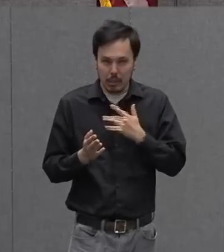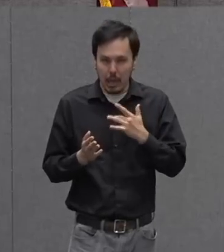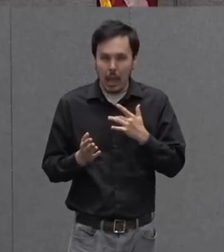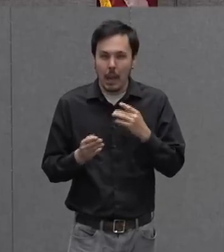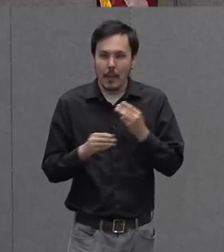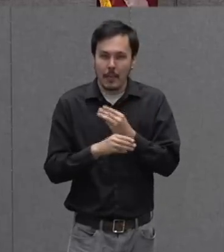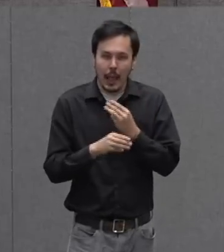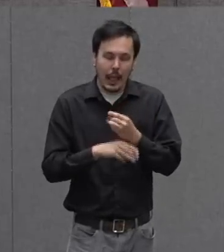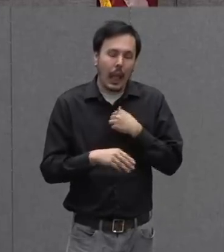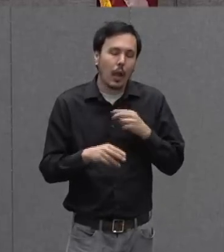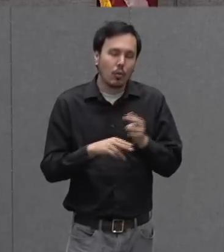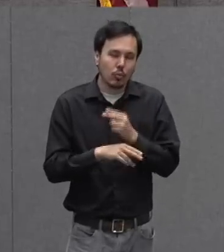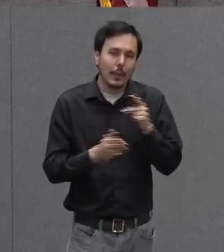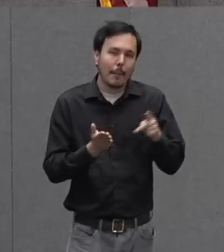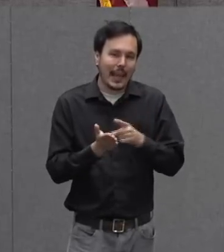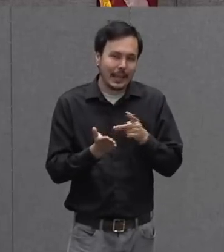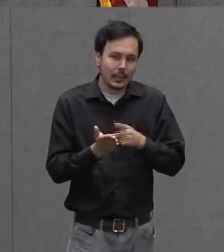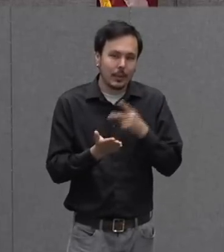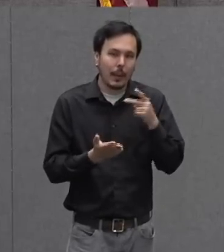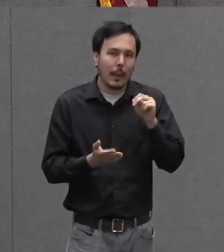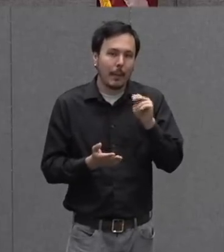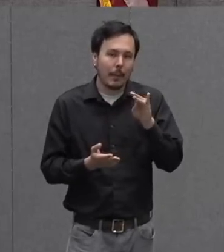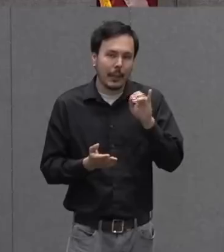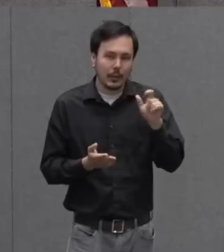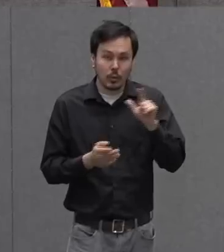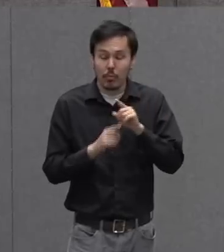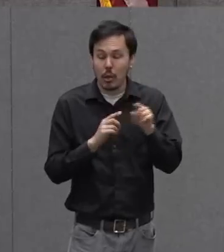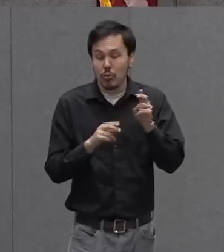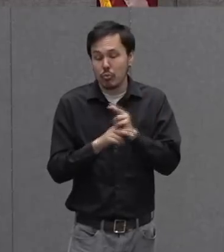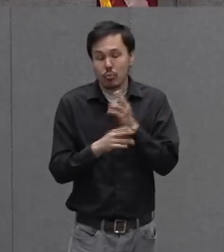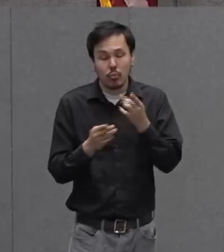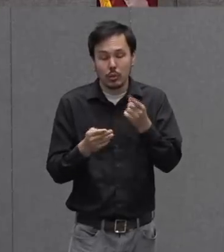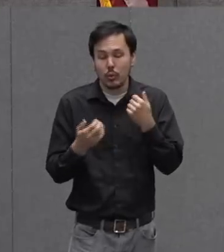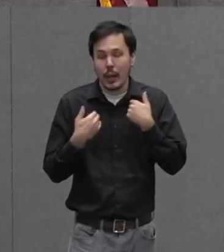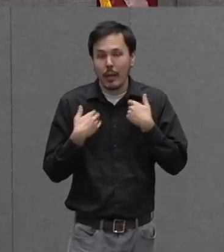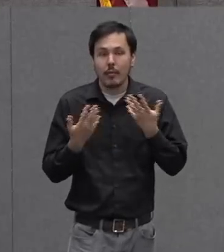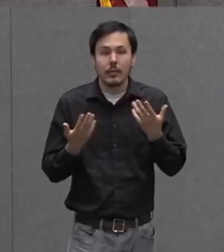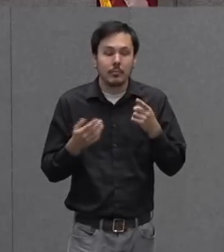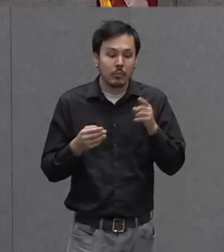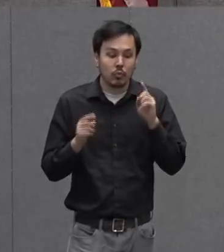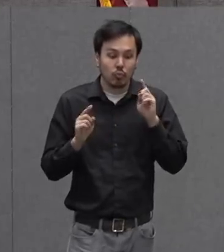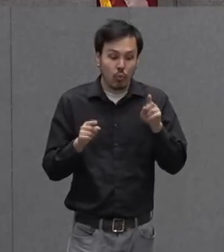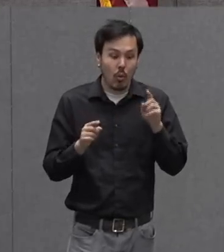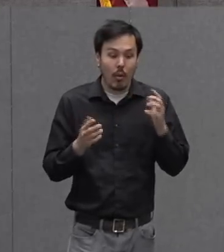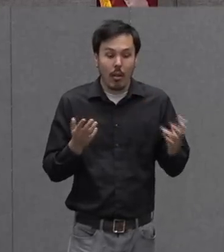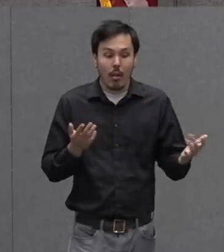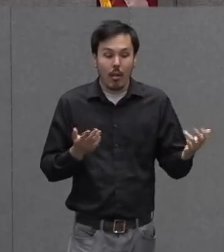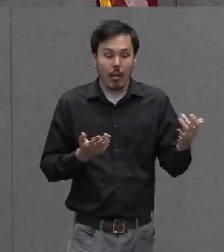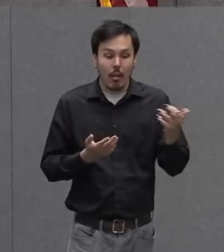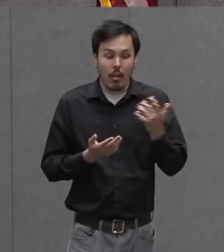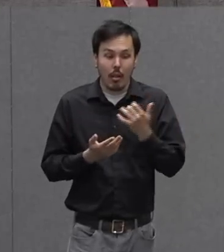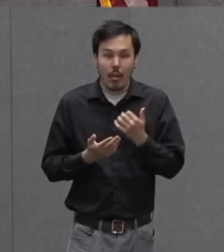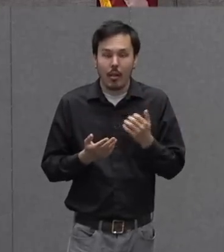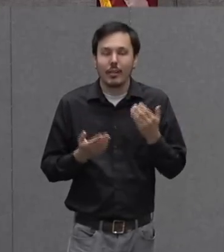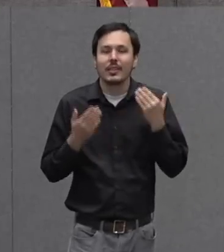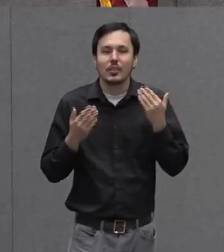but you can use whatever you have available to you. So go ahead and grab that and while you grab that, let's practice counting by our fives.